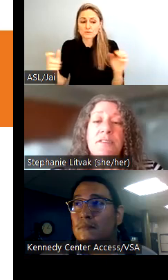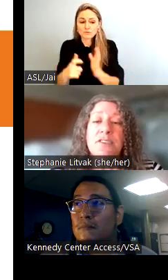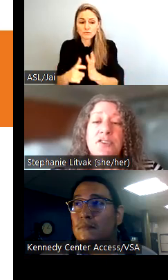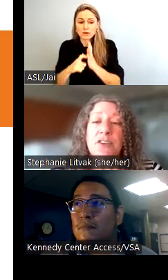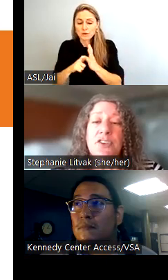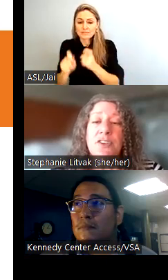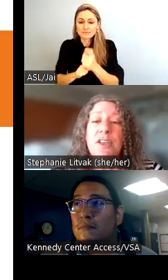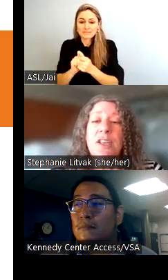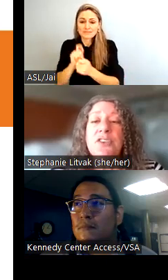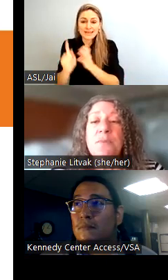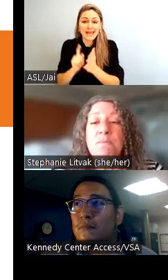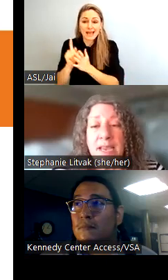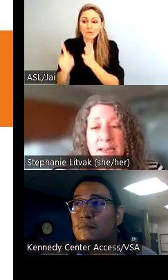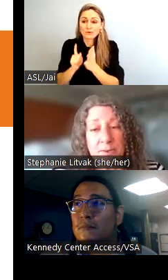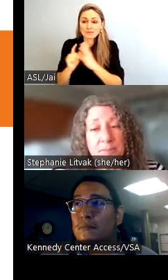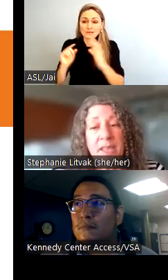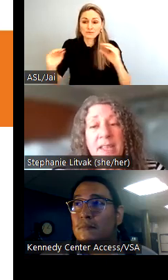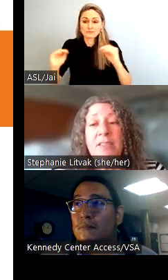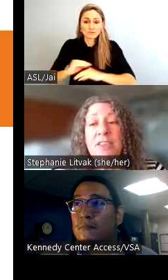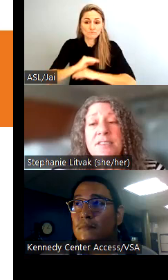instruction to meet.